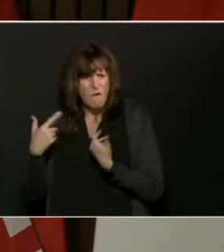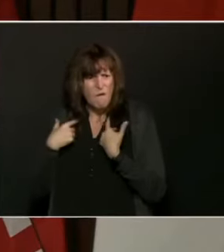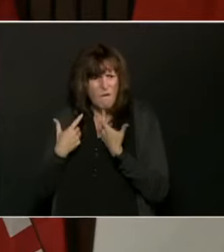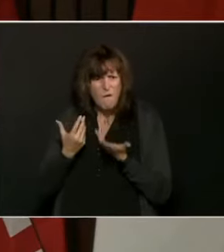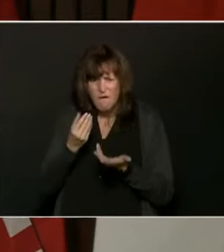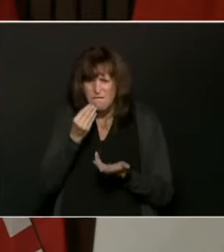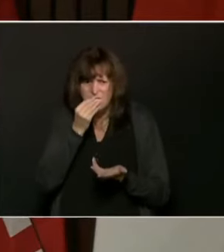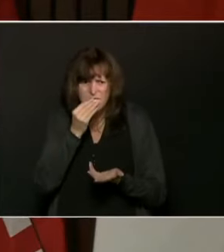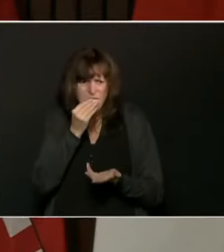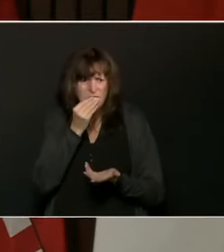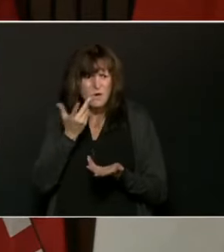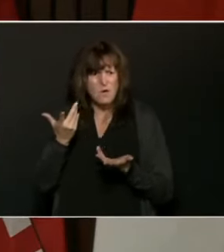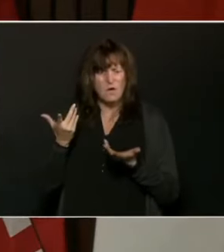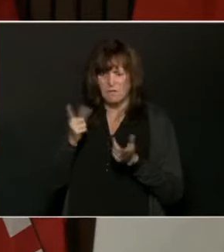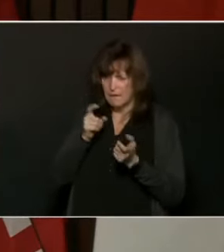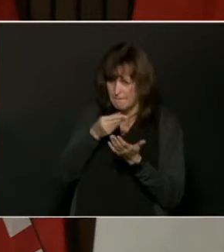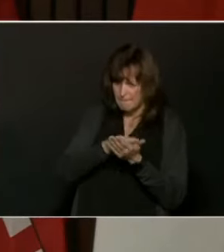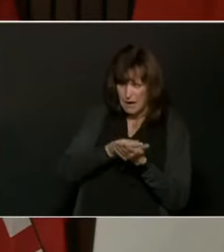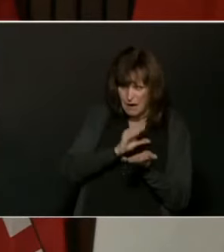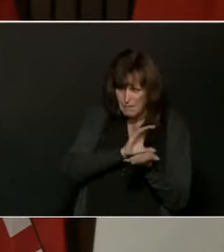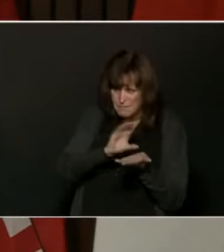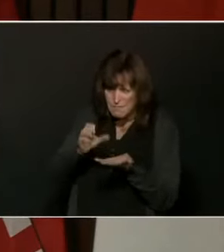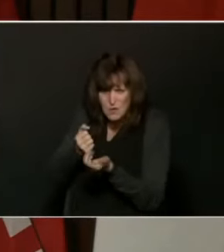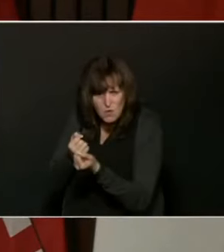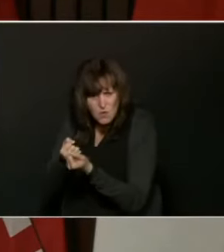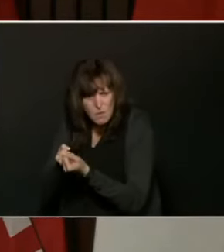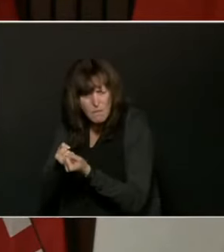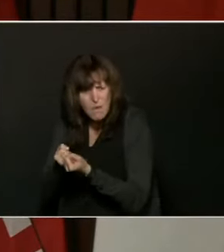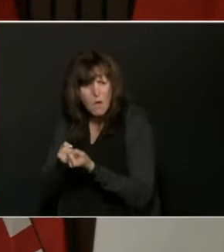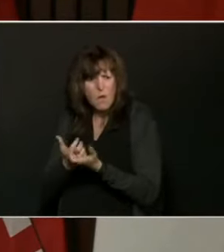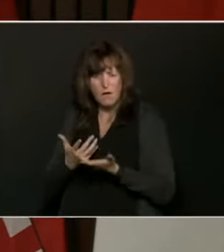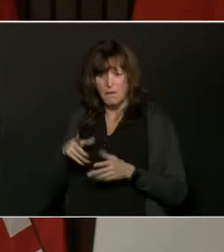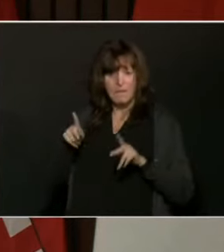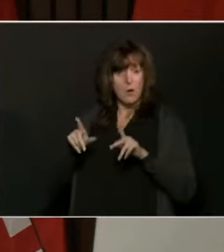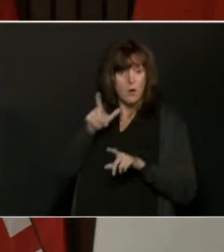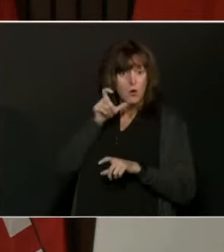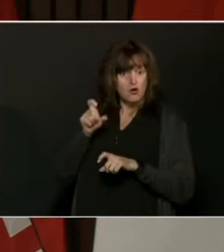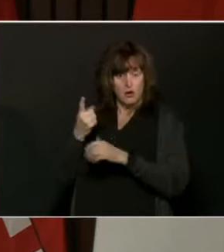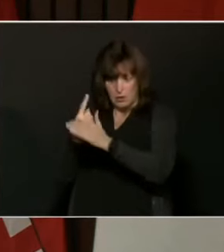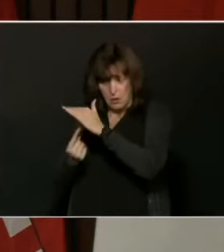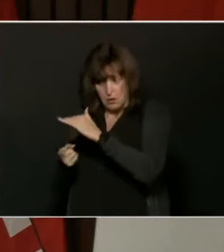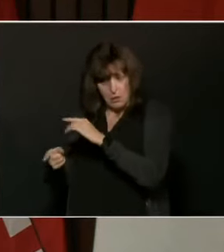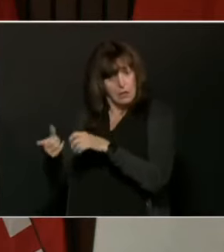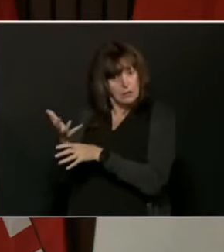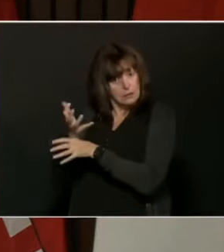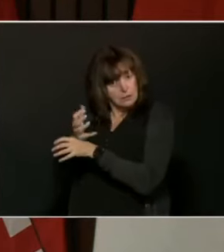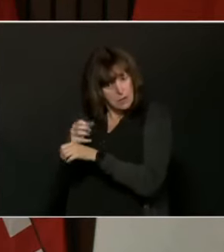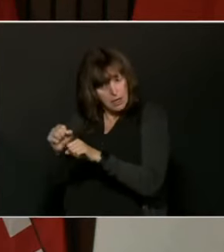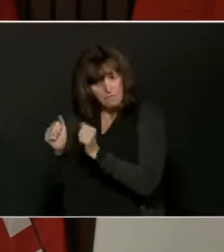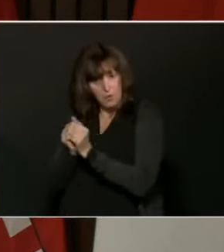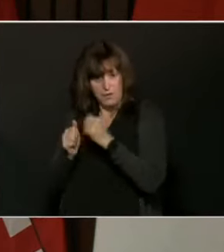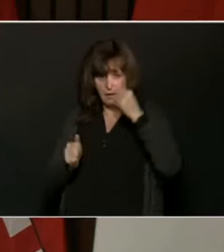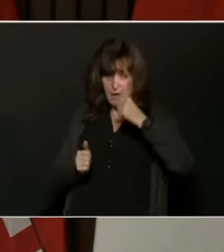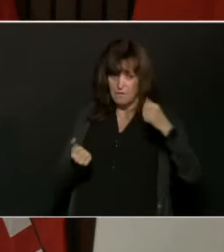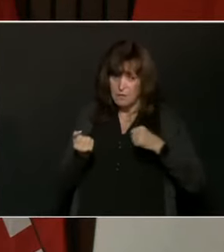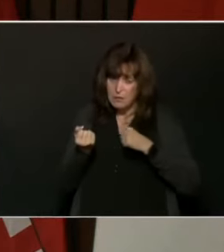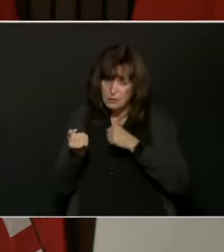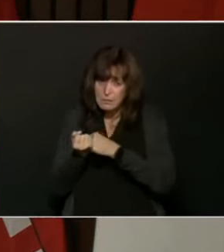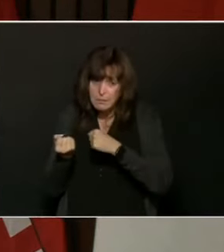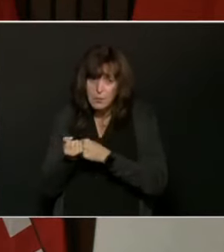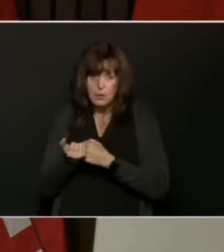PUTTING FOOD ON THE TABLE.